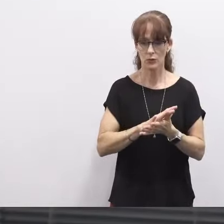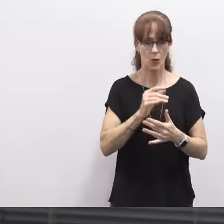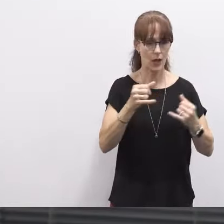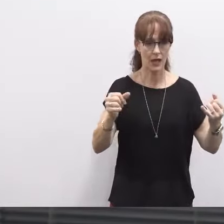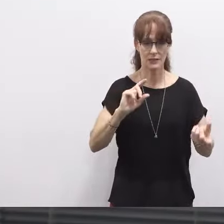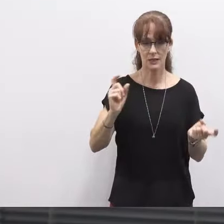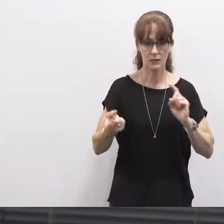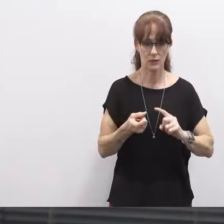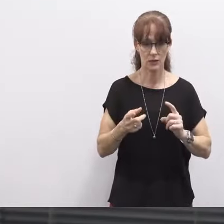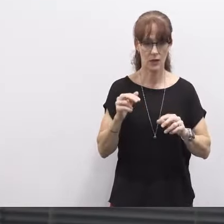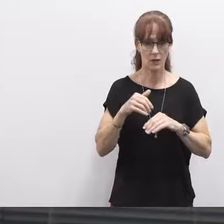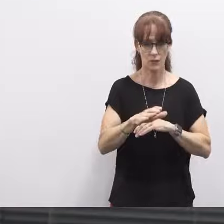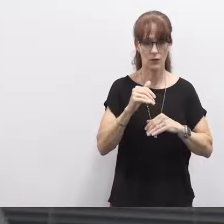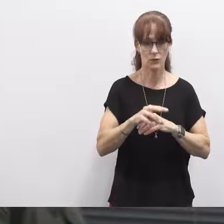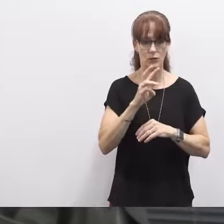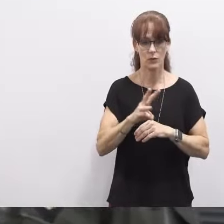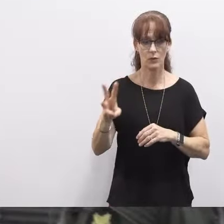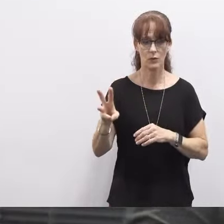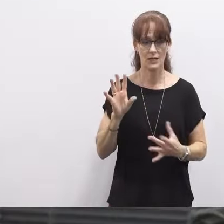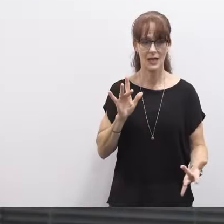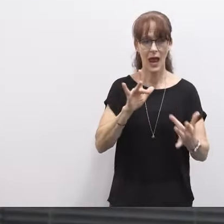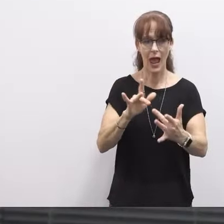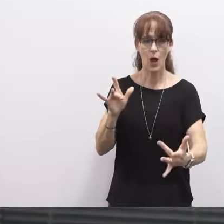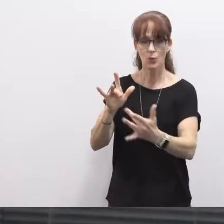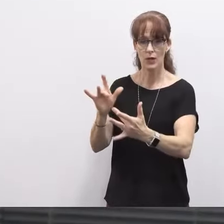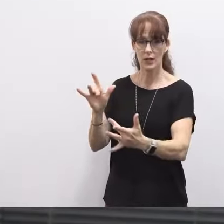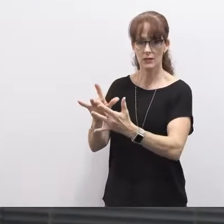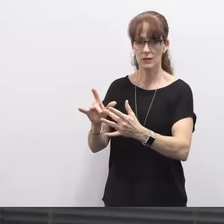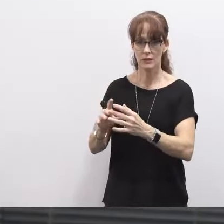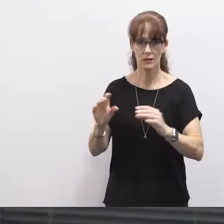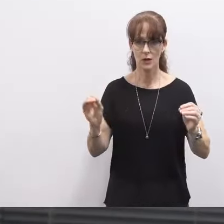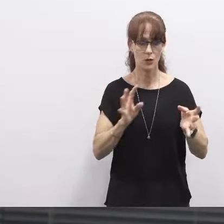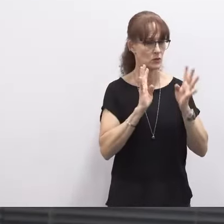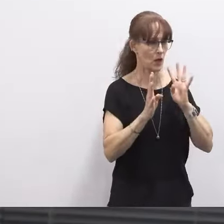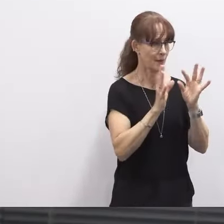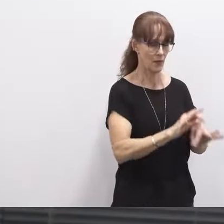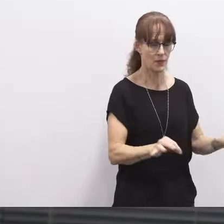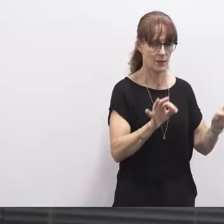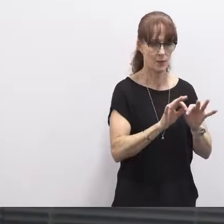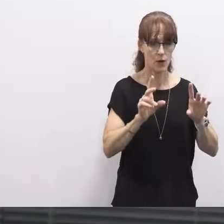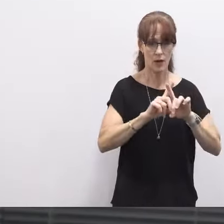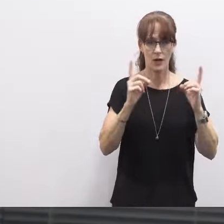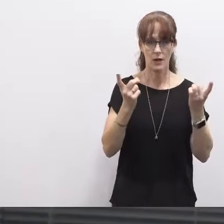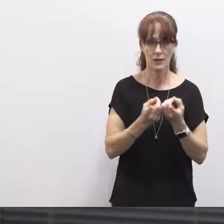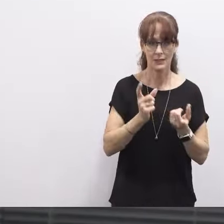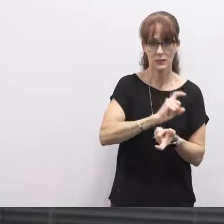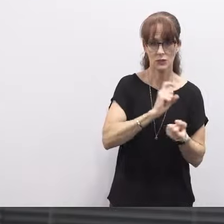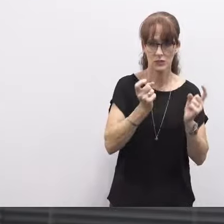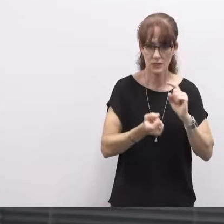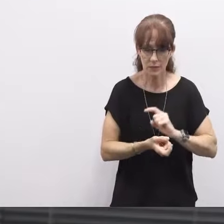and referring them to the website is not outreach. Nowhere do you talk about the importance of the district even that the main reason we are doing this